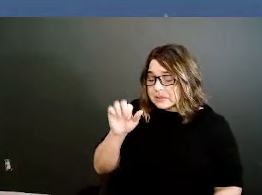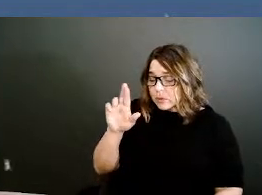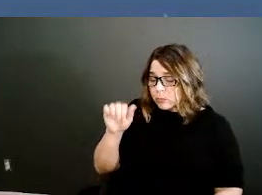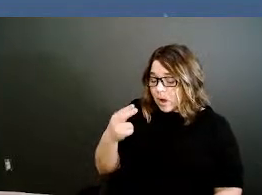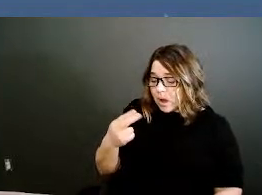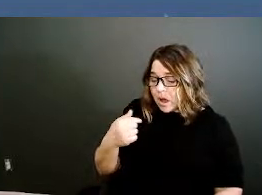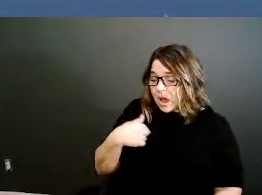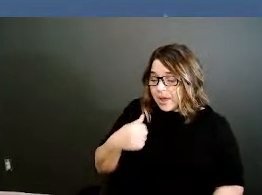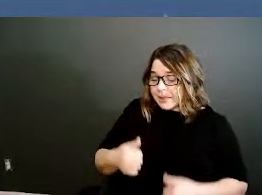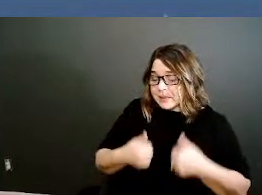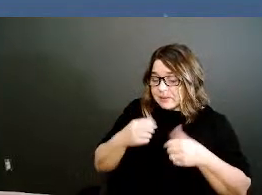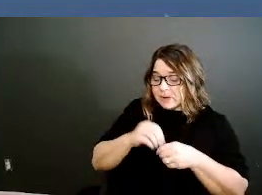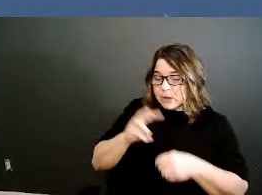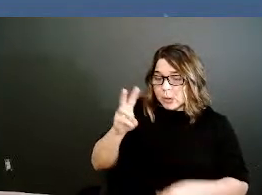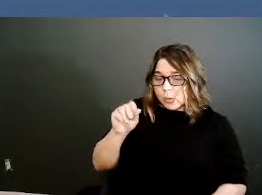SPEAKERS TONIGHT WHO HAVE ADVOCATED STRONGLY FOR NOT